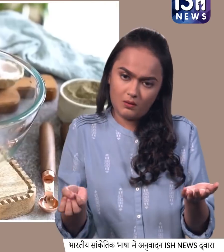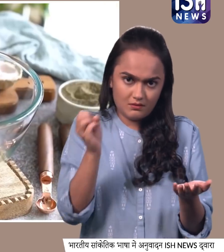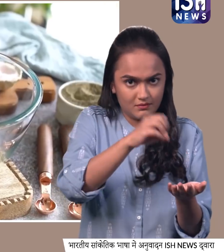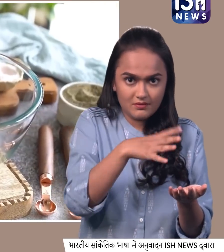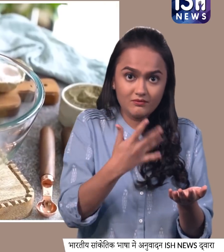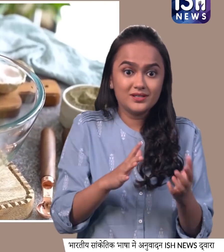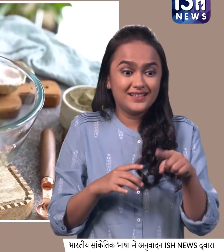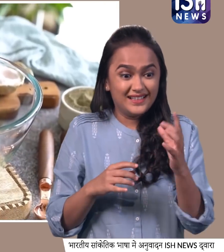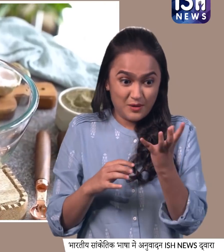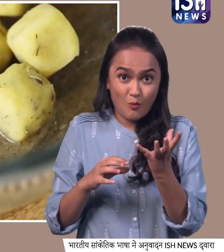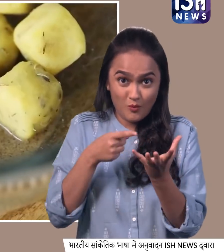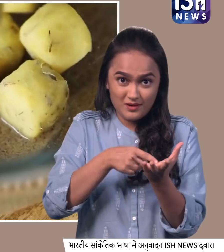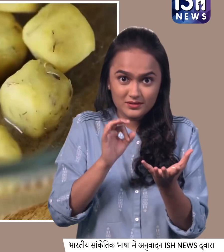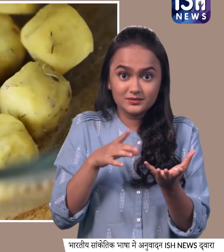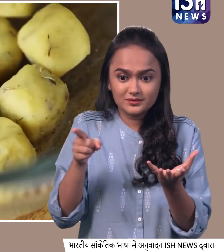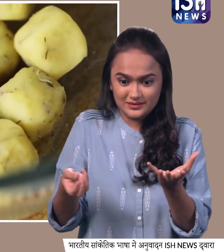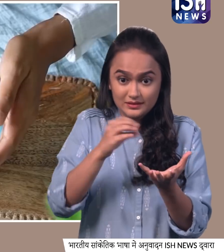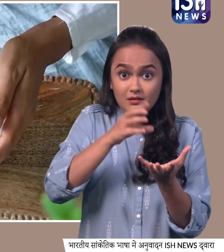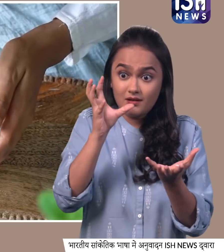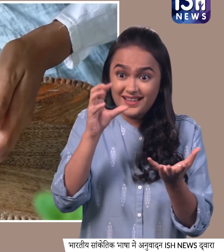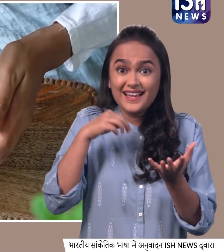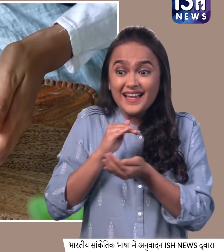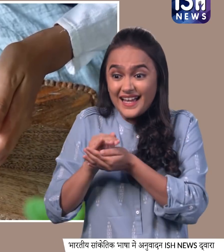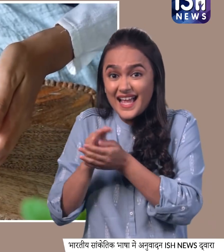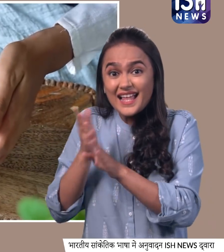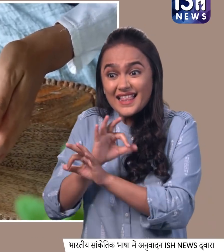Now dip these cubes in this mixture properly one by one